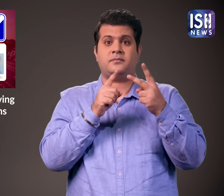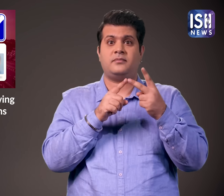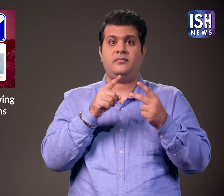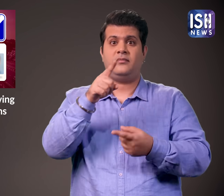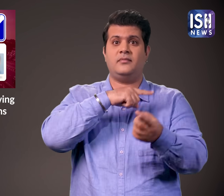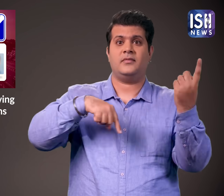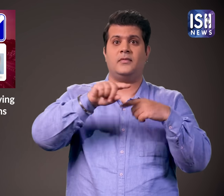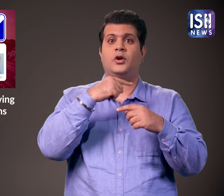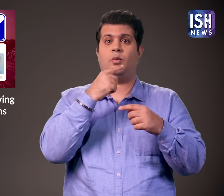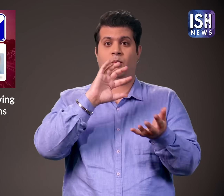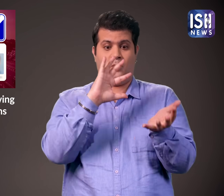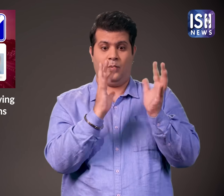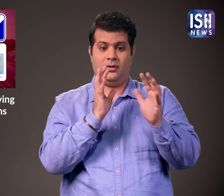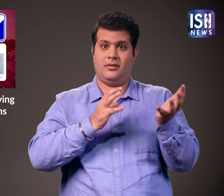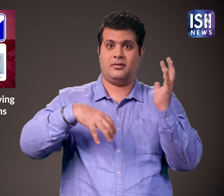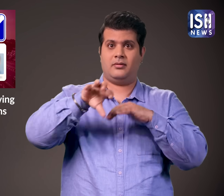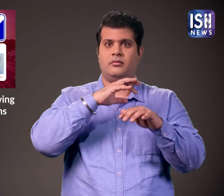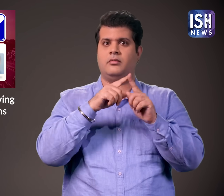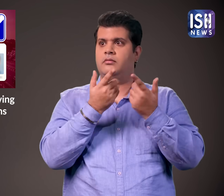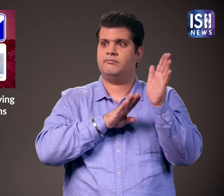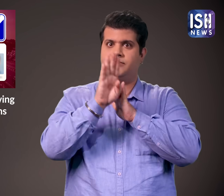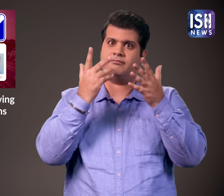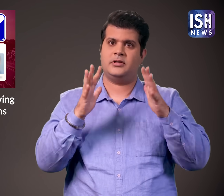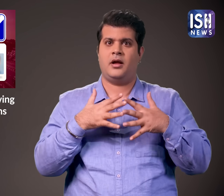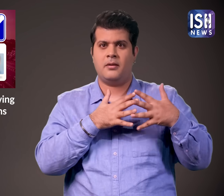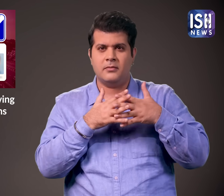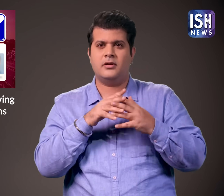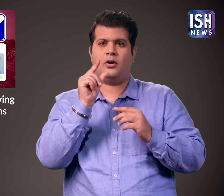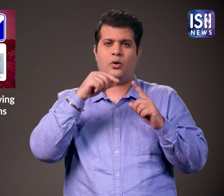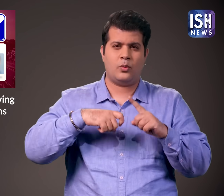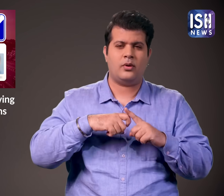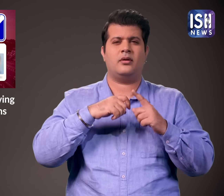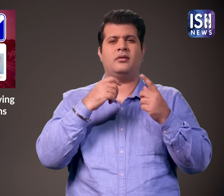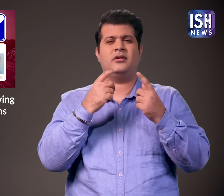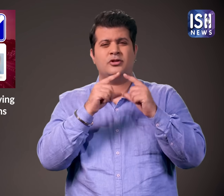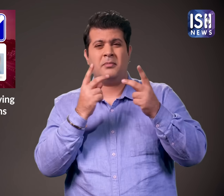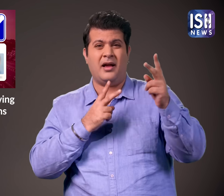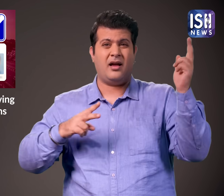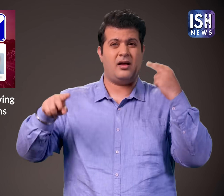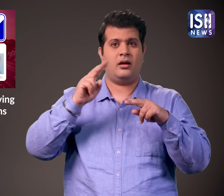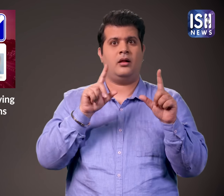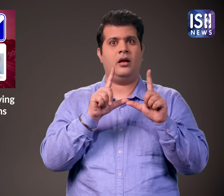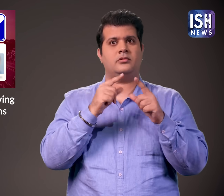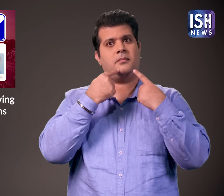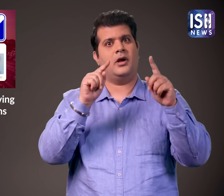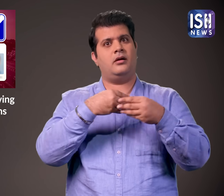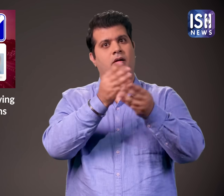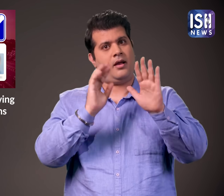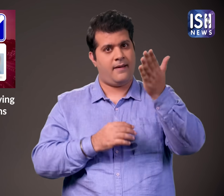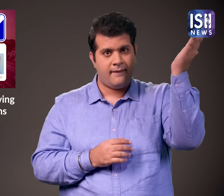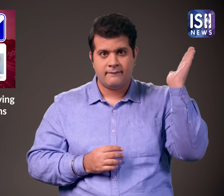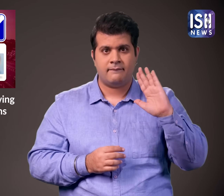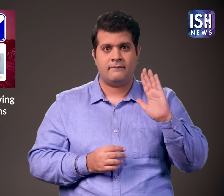2. Many developed countries like US, UK and Japan allow license for the Deaf.